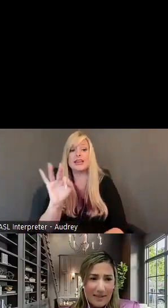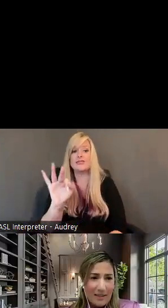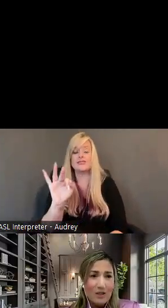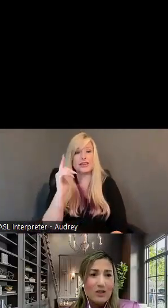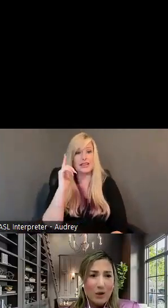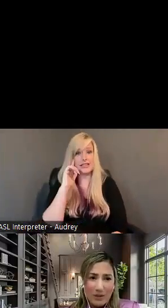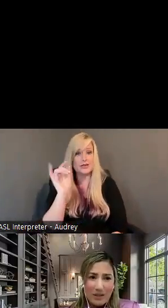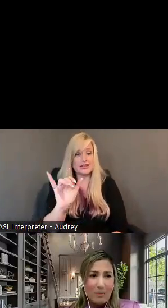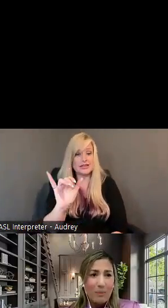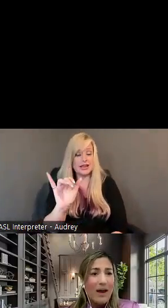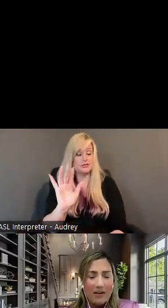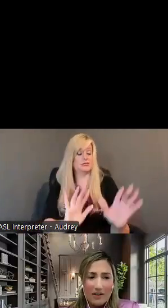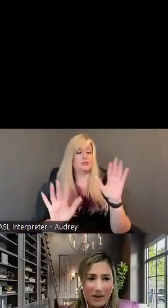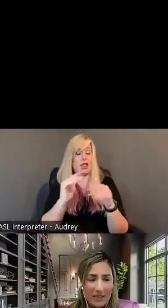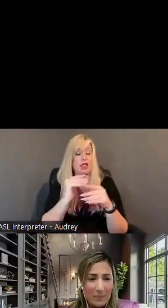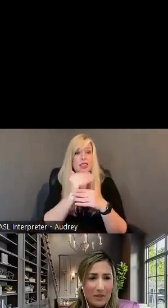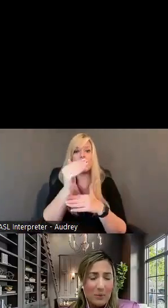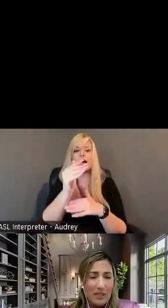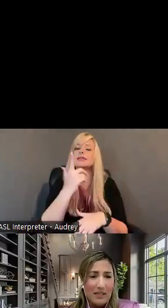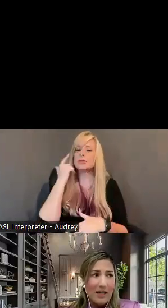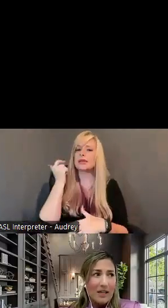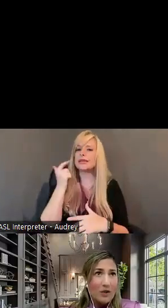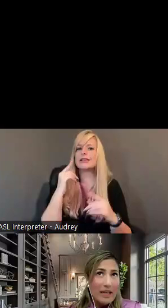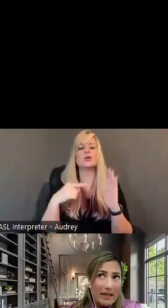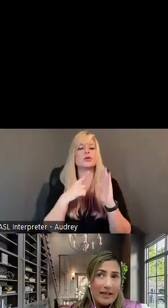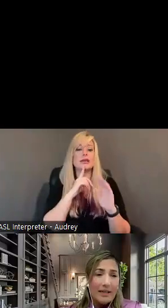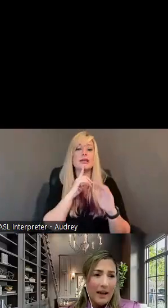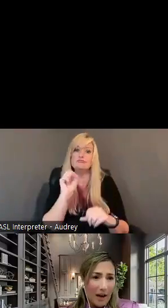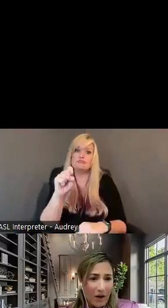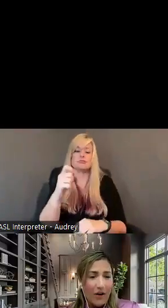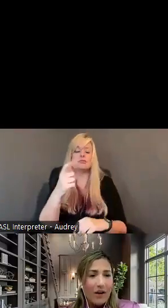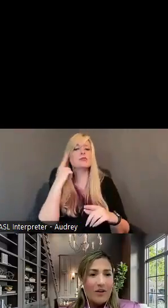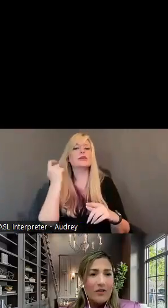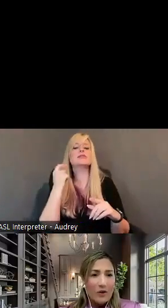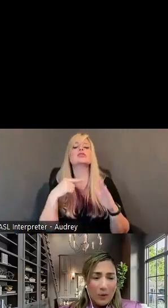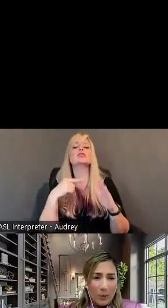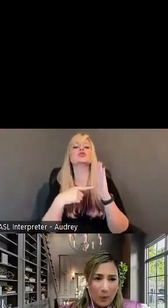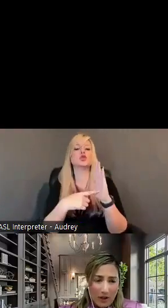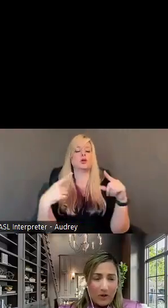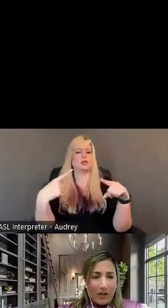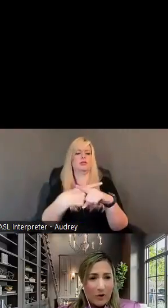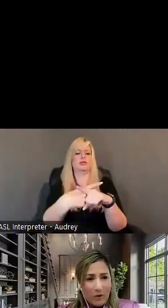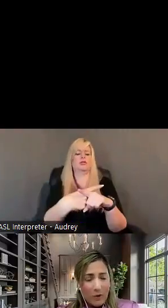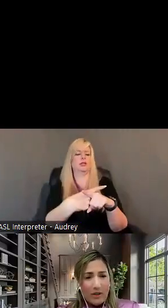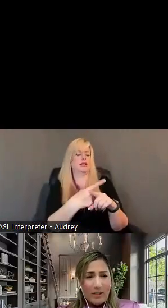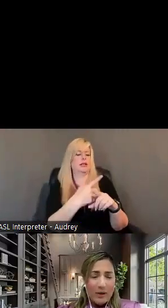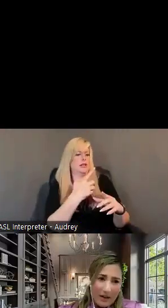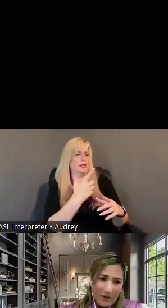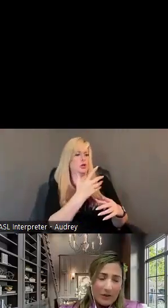and it shows the paradox between you're getting care for what you're ill for and you have to do